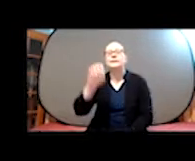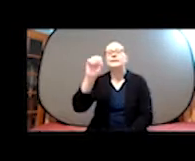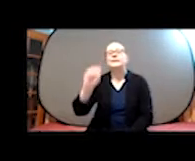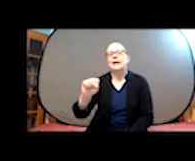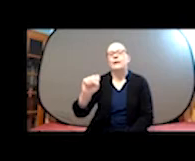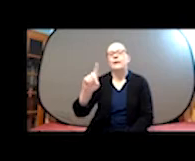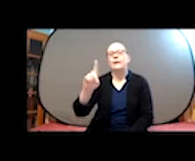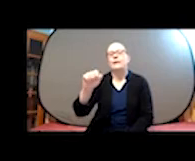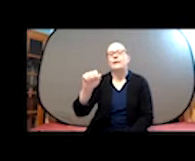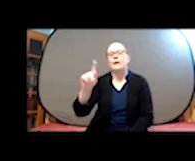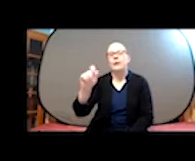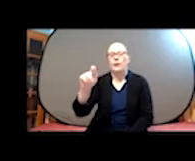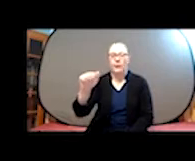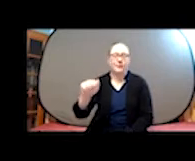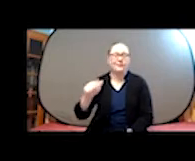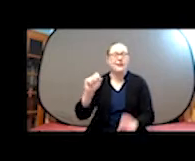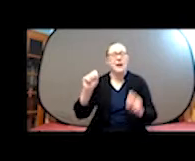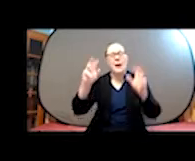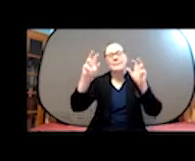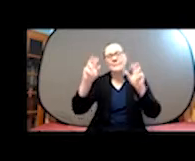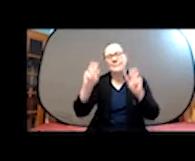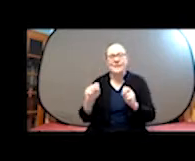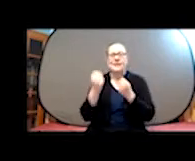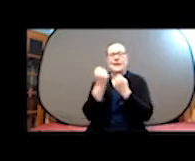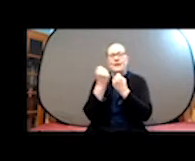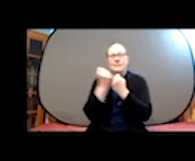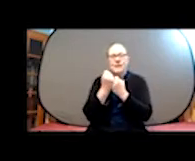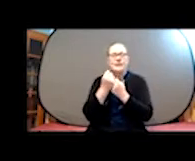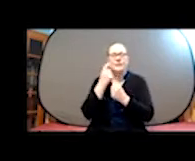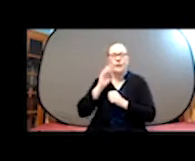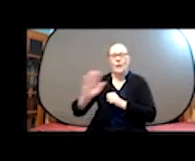a wonderful mentor and advocate for the health of her people. So I just felt so blessed to come from